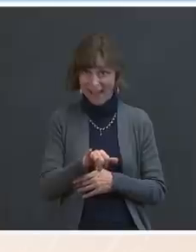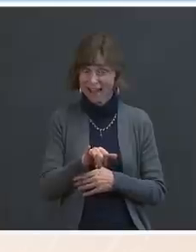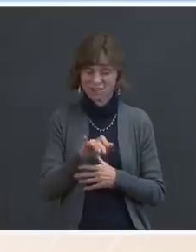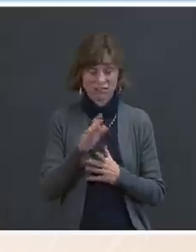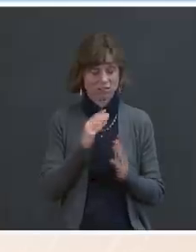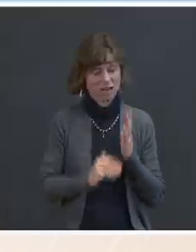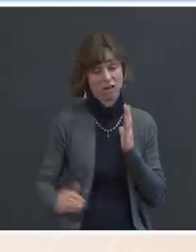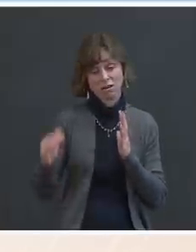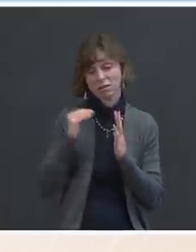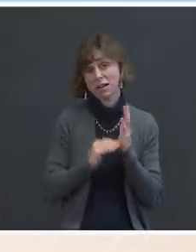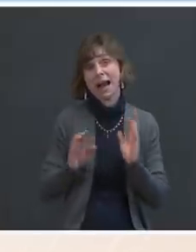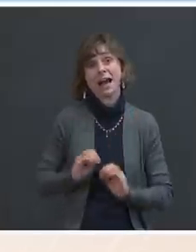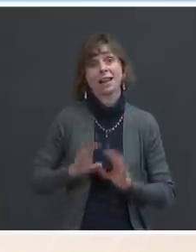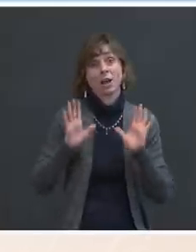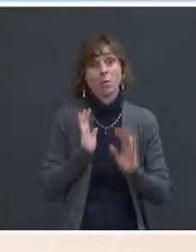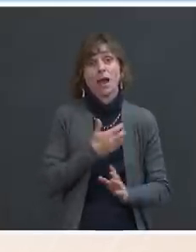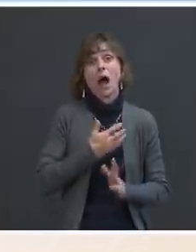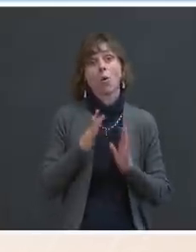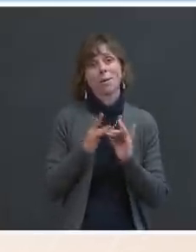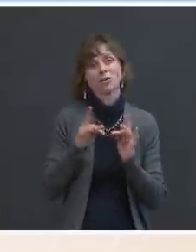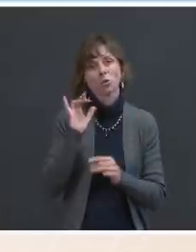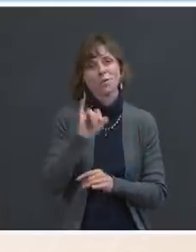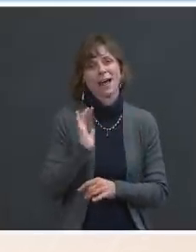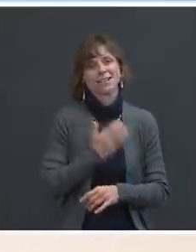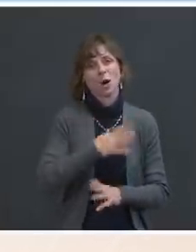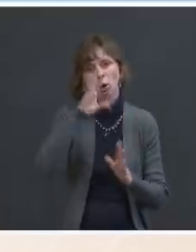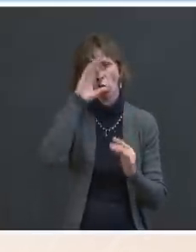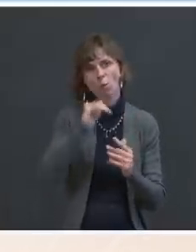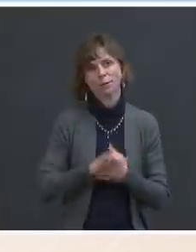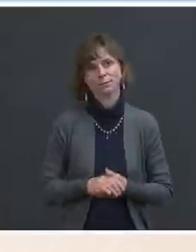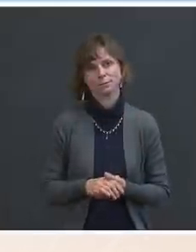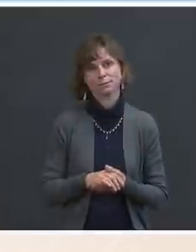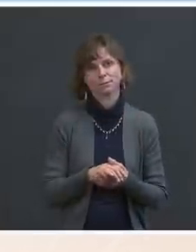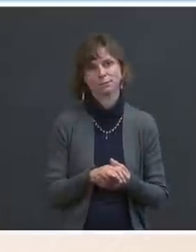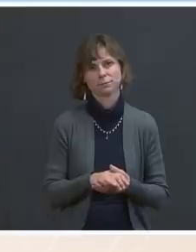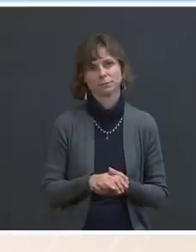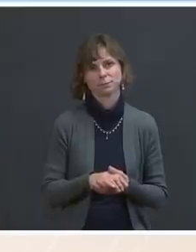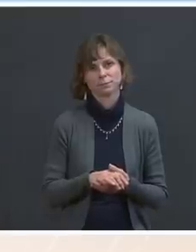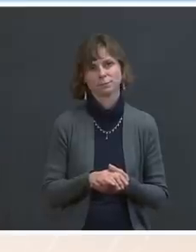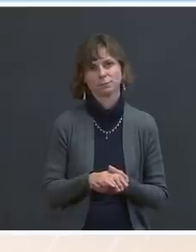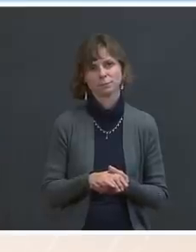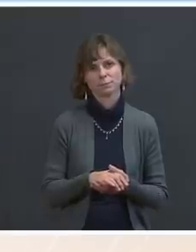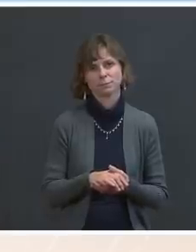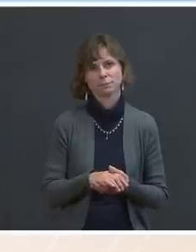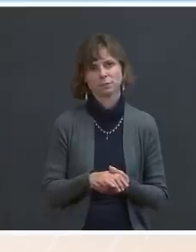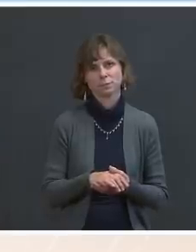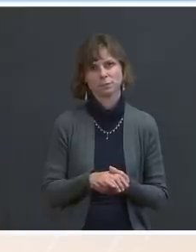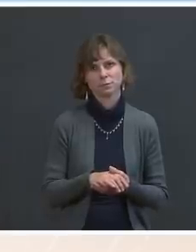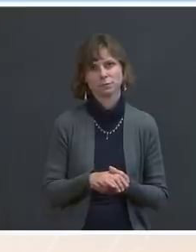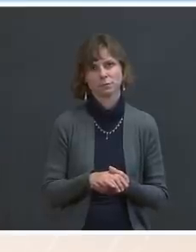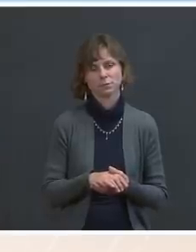So that is certainly our hope. The Press: But still, at the time that you're have a messaging difficulty around this issue,